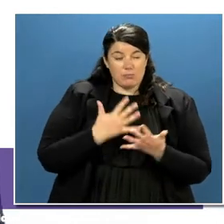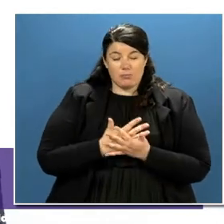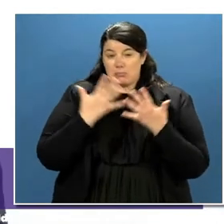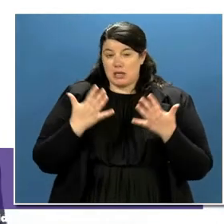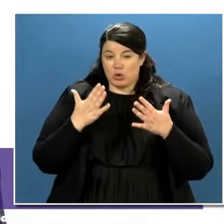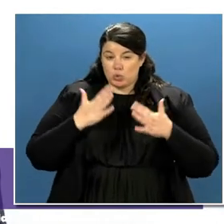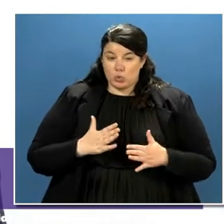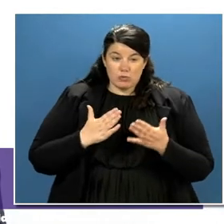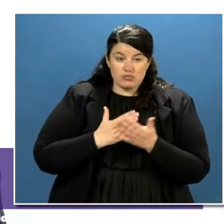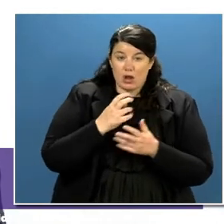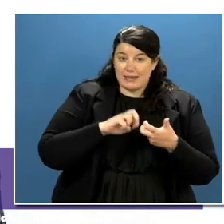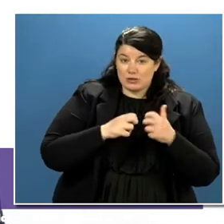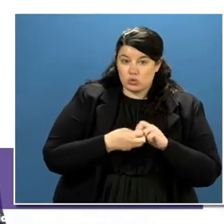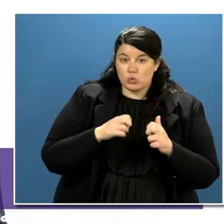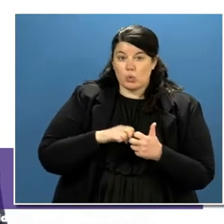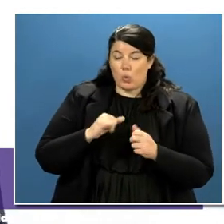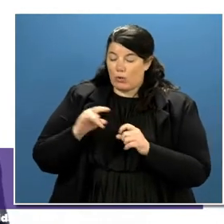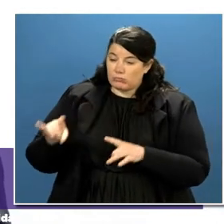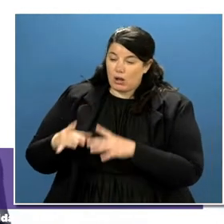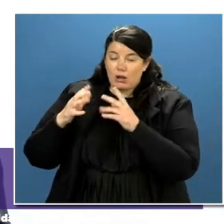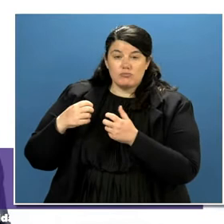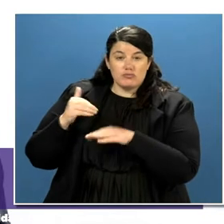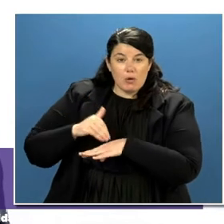egregious issues of discrimination, they were enforced.